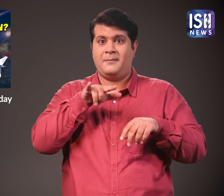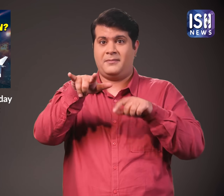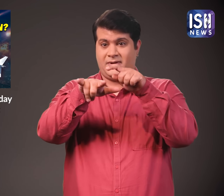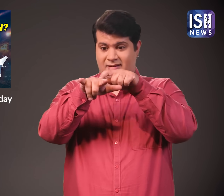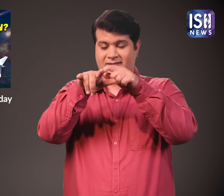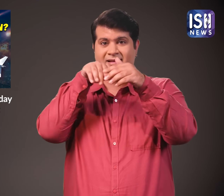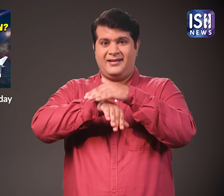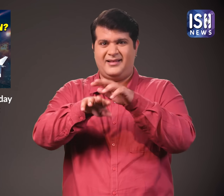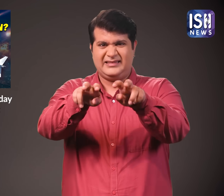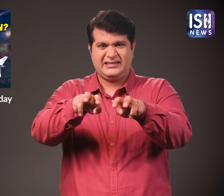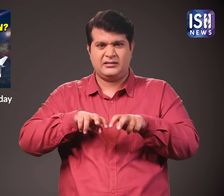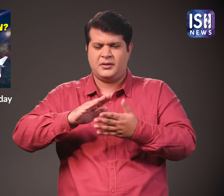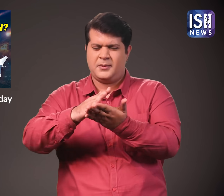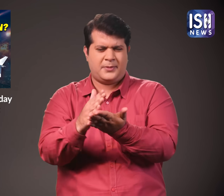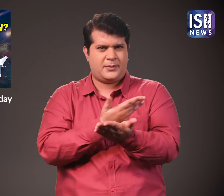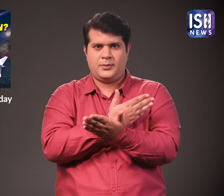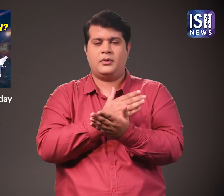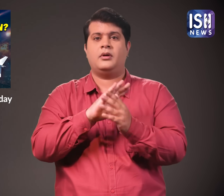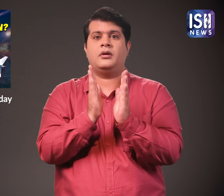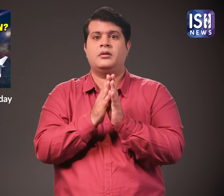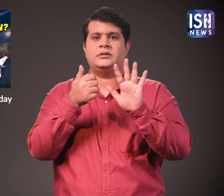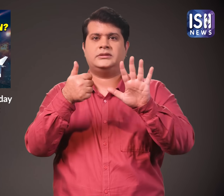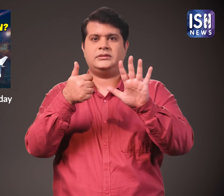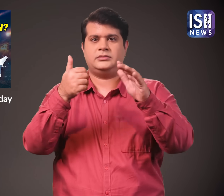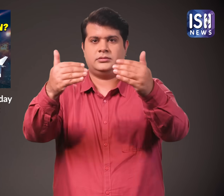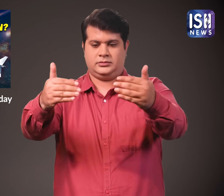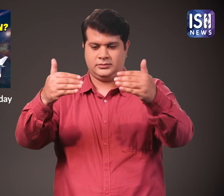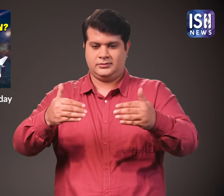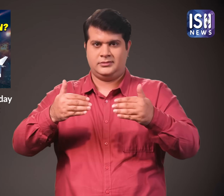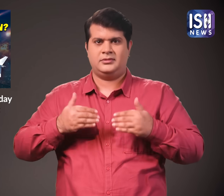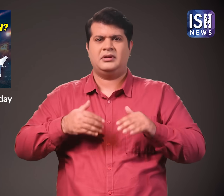After modification, the main deck of this plane is divided into six functional areas like